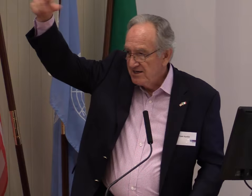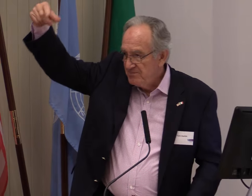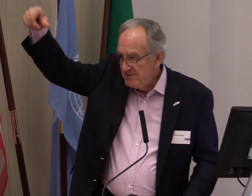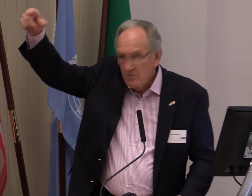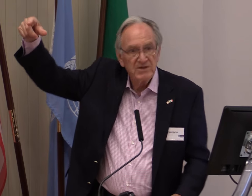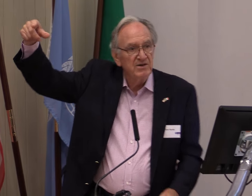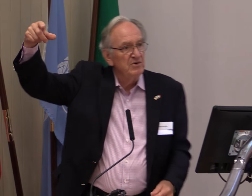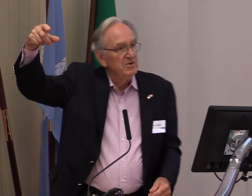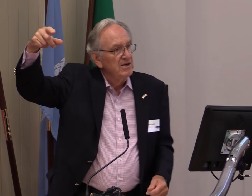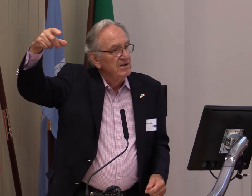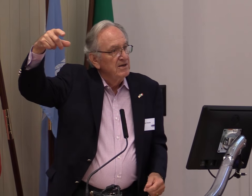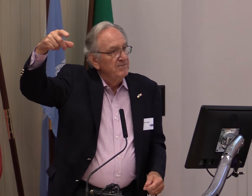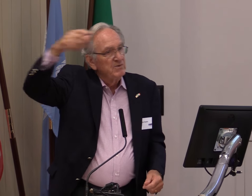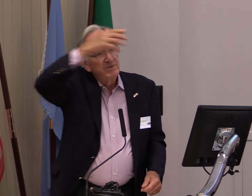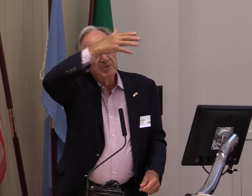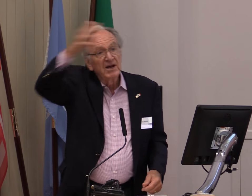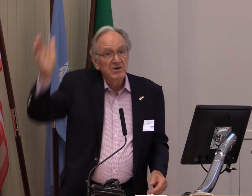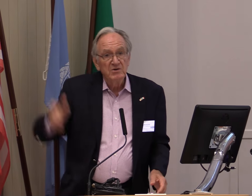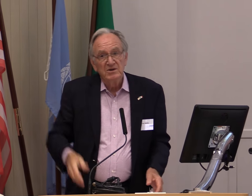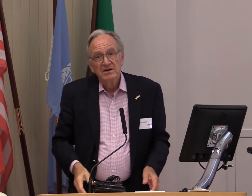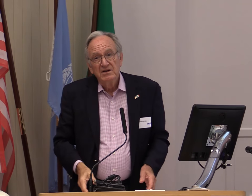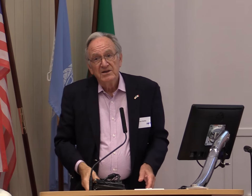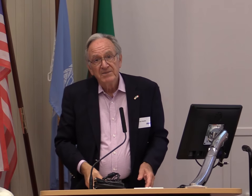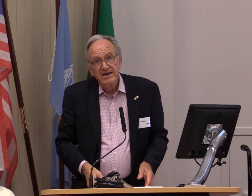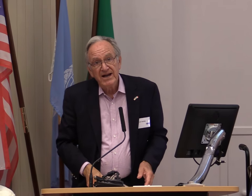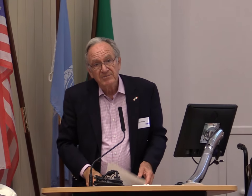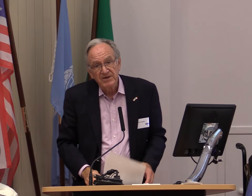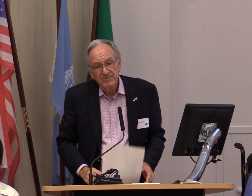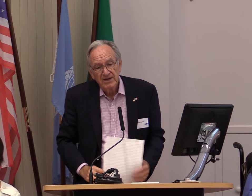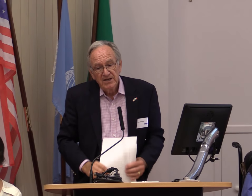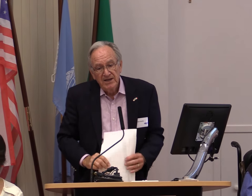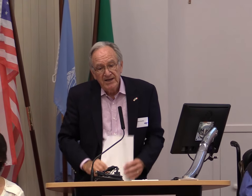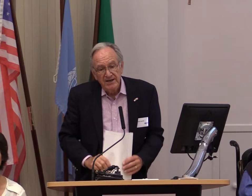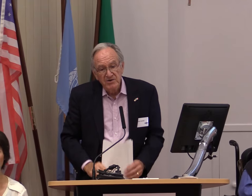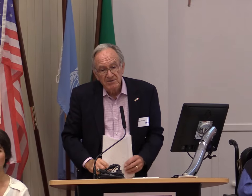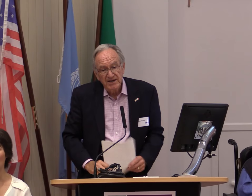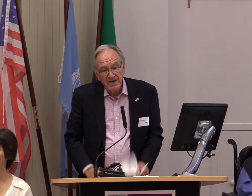telling people what to do, it was people like you that made it happen. And you can make